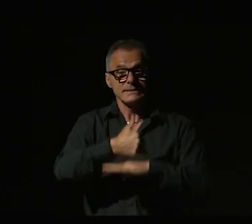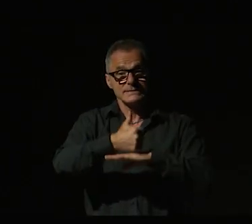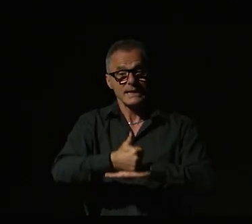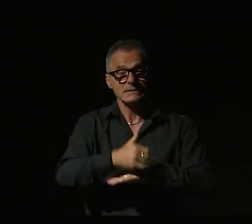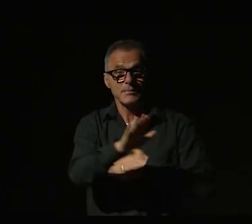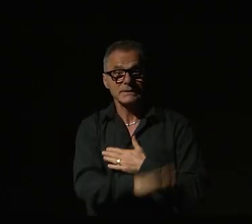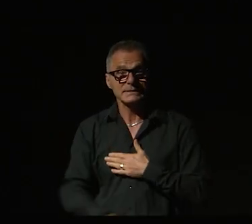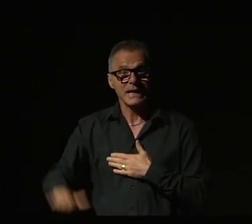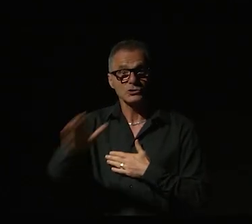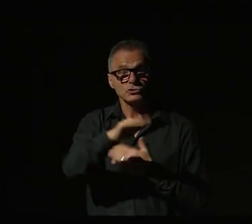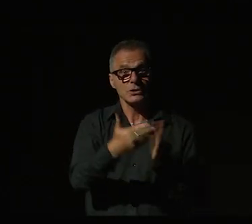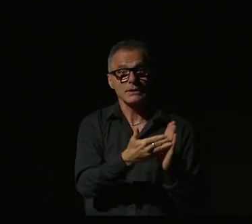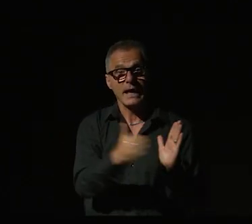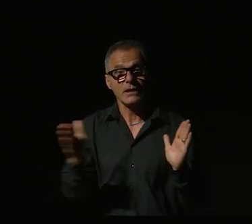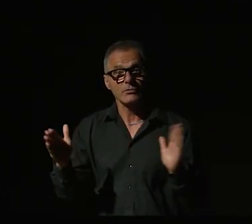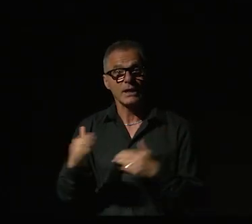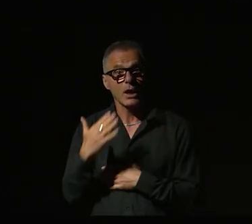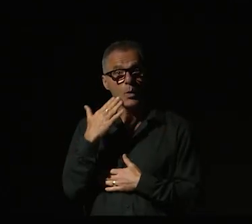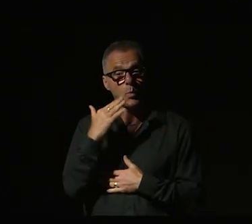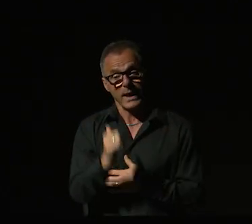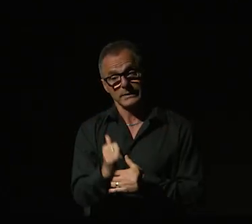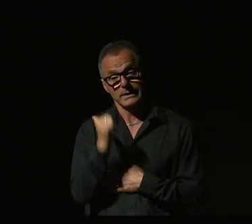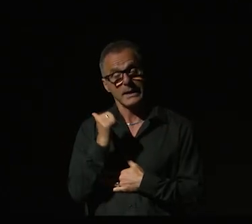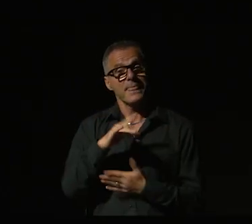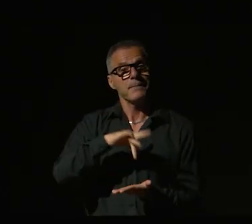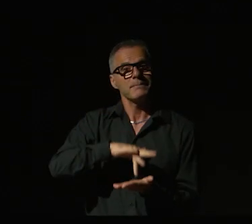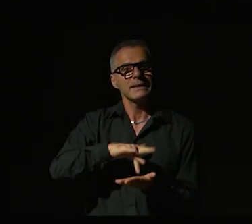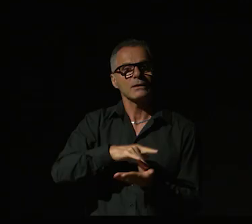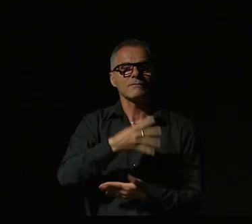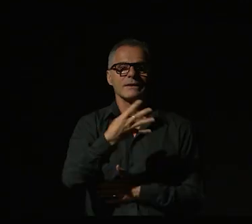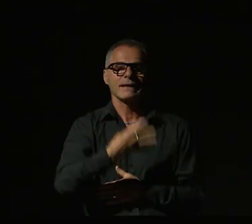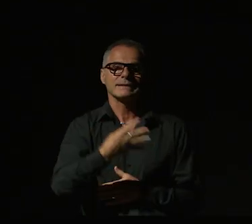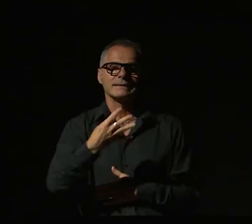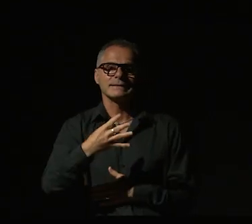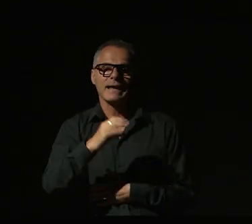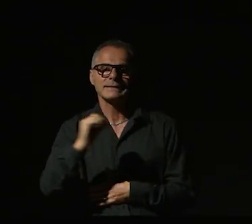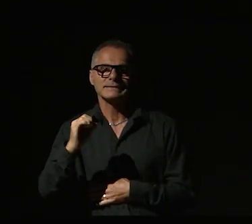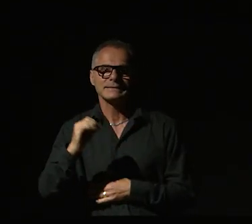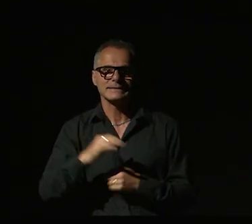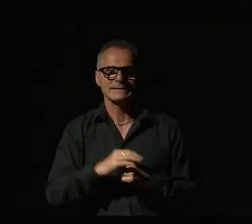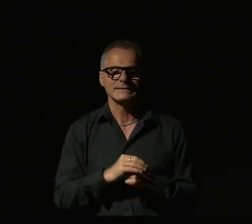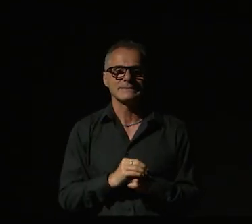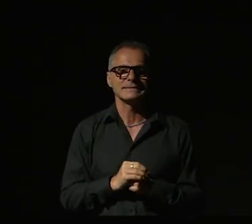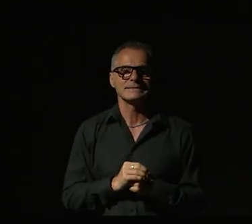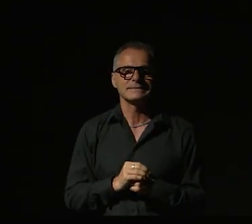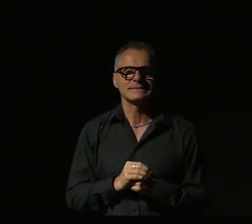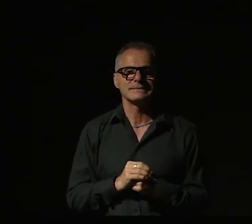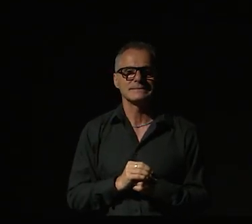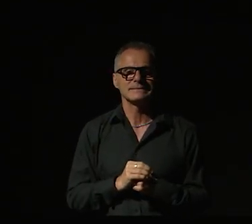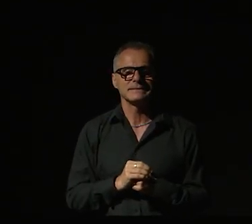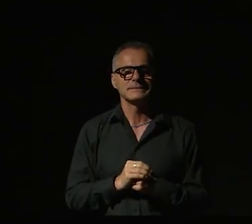some of you may remember in the mid 1990s. The Carracci cartoons for the last time